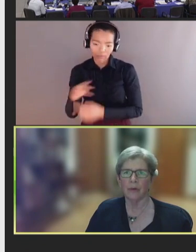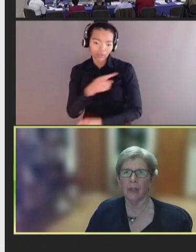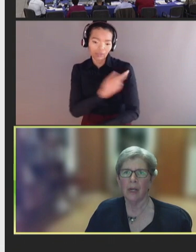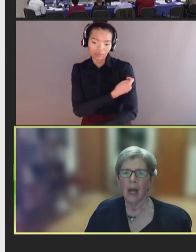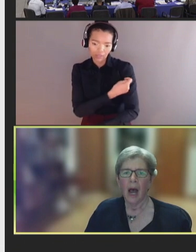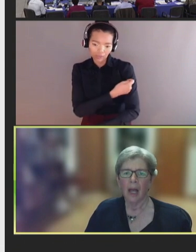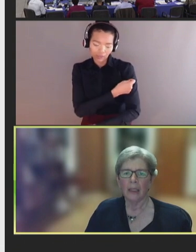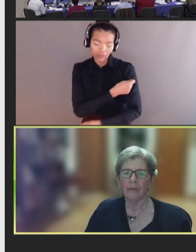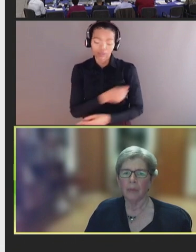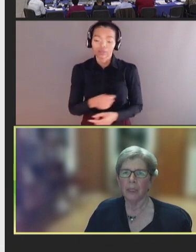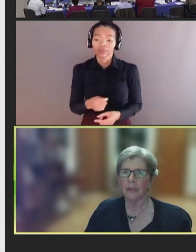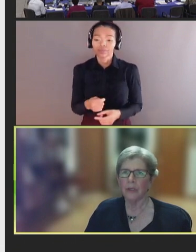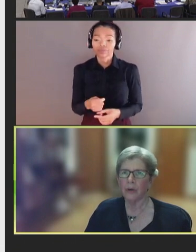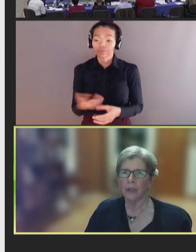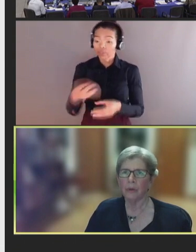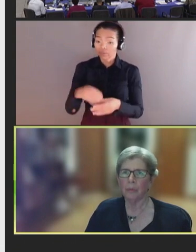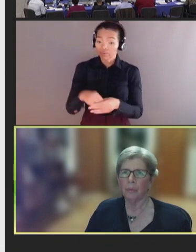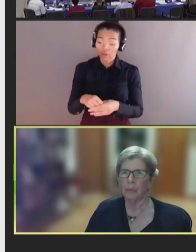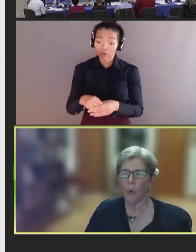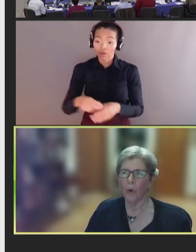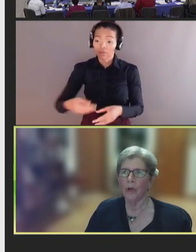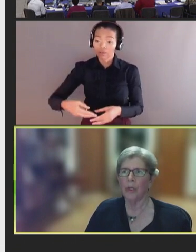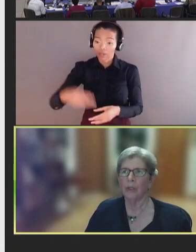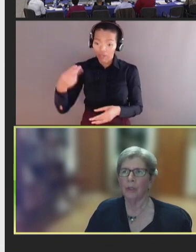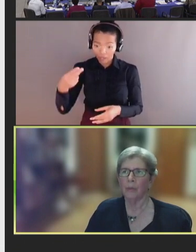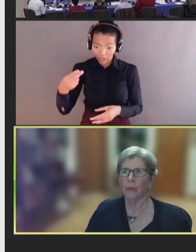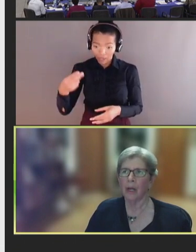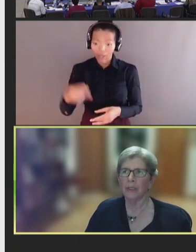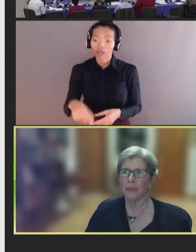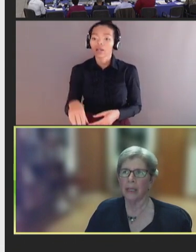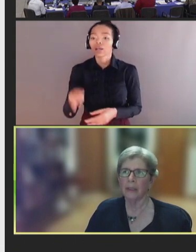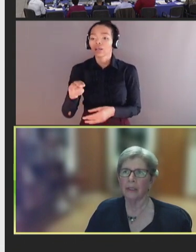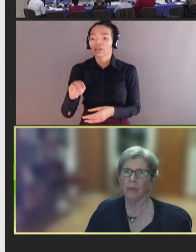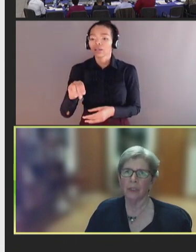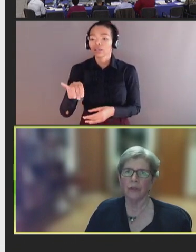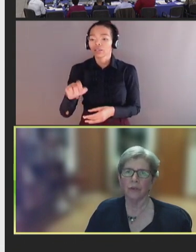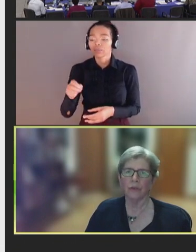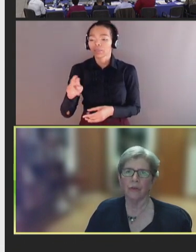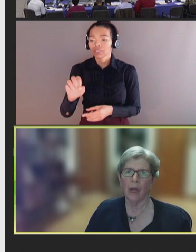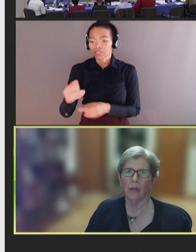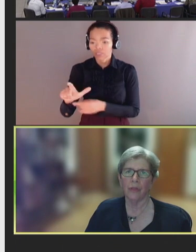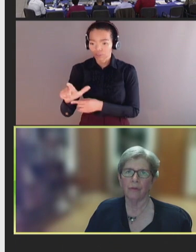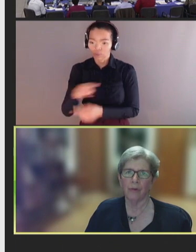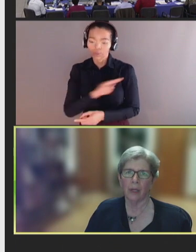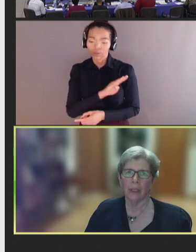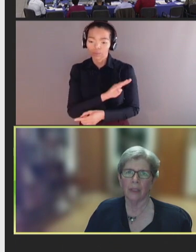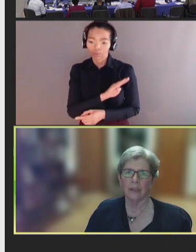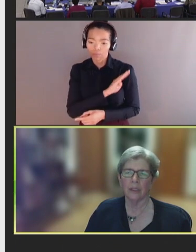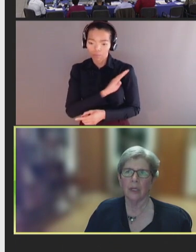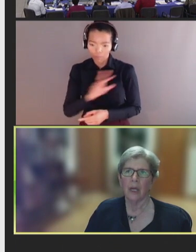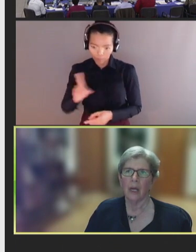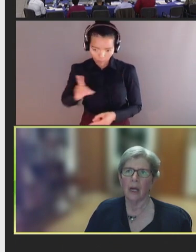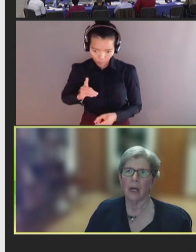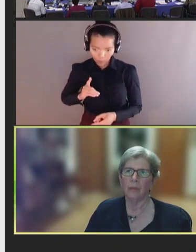a high-level ministerial board comprised mainly of ministers of health and finance,